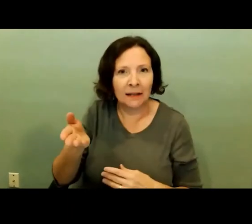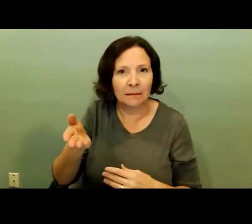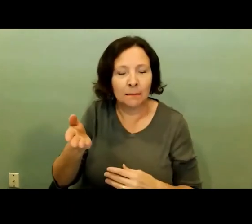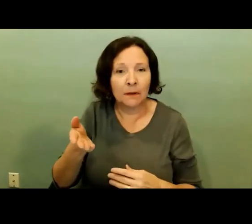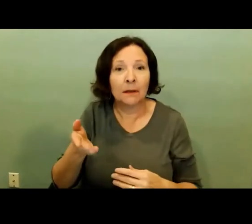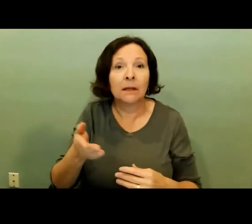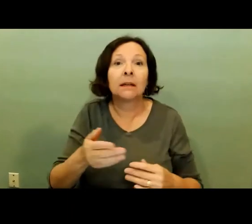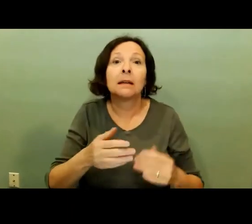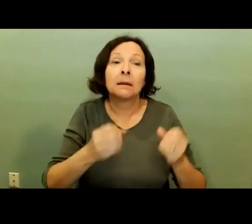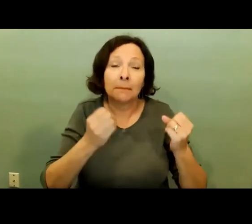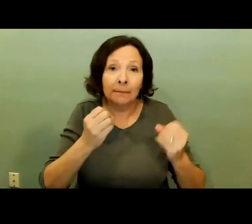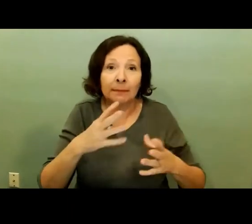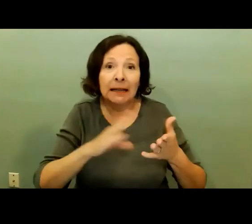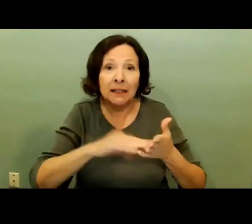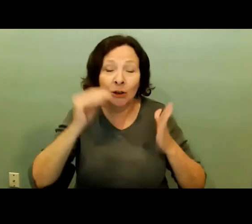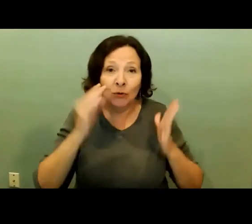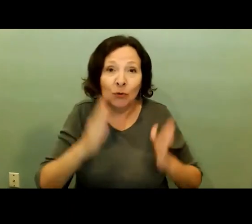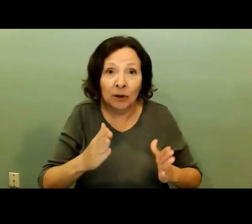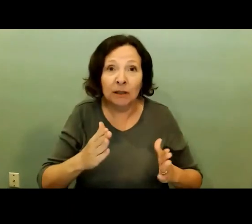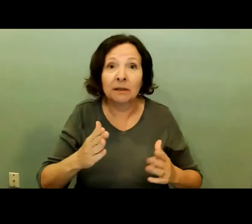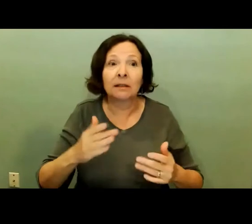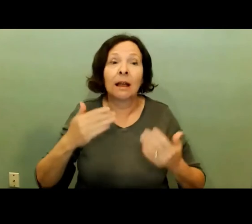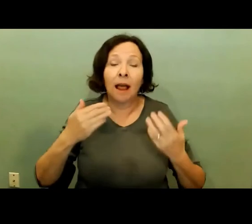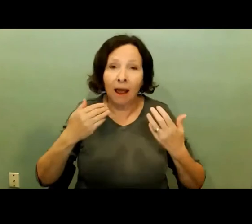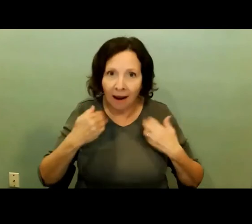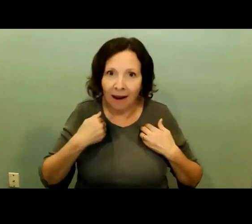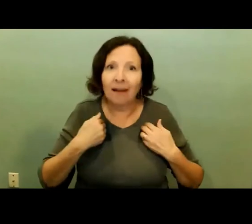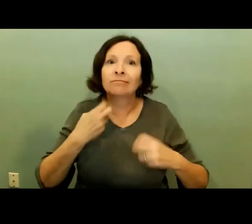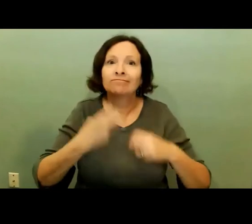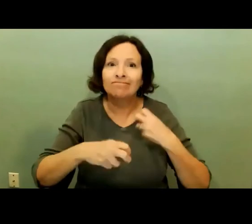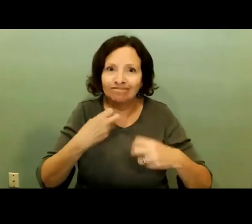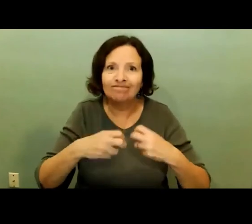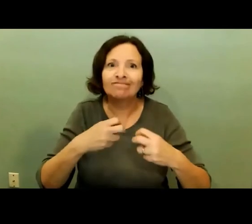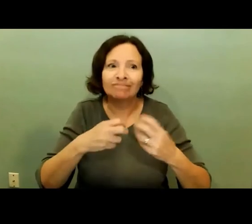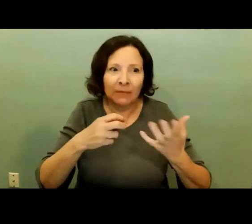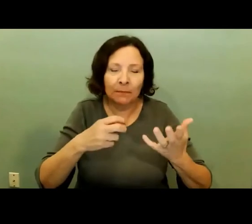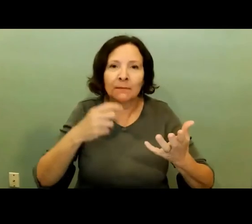And though their numbers were larger, Mexican Americans have more difficulty in college